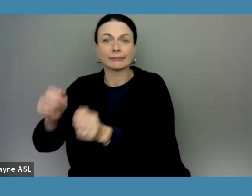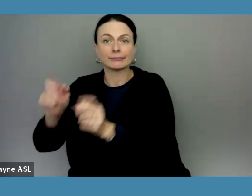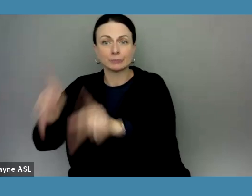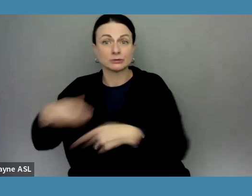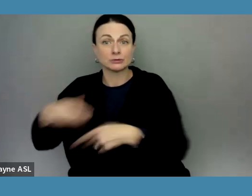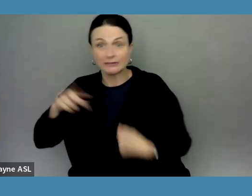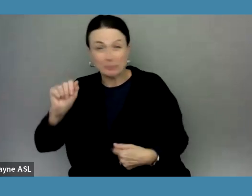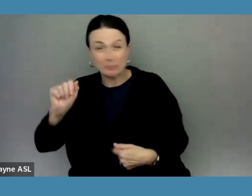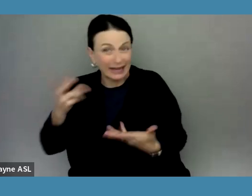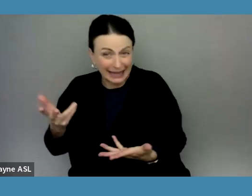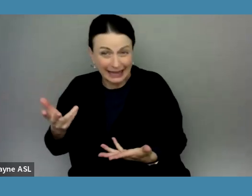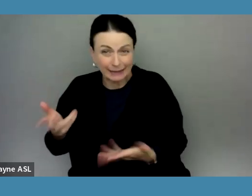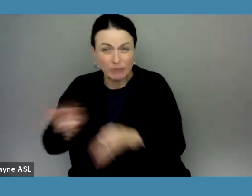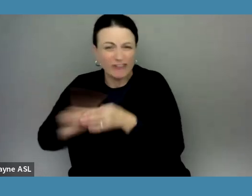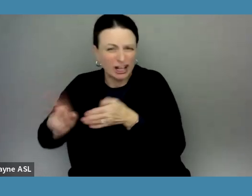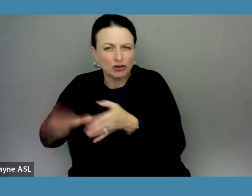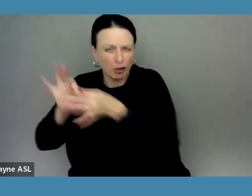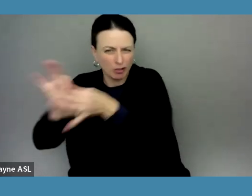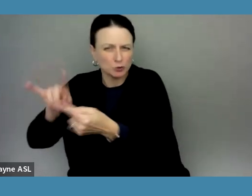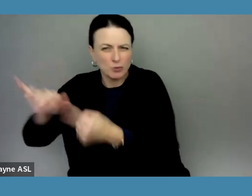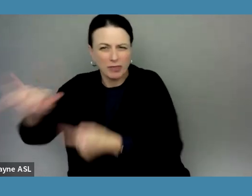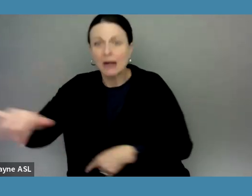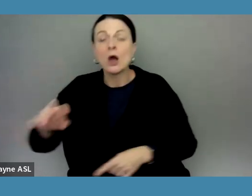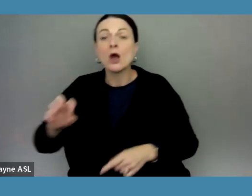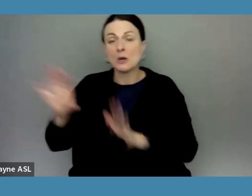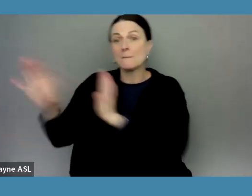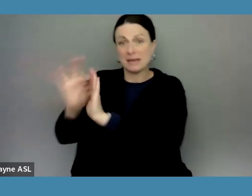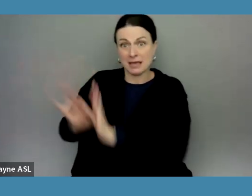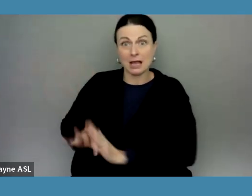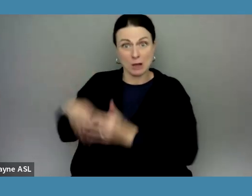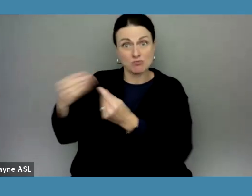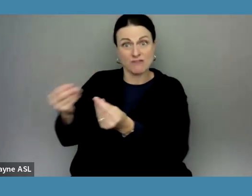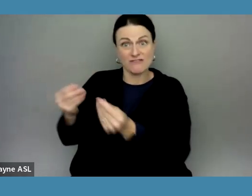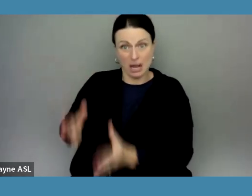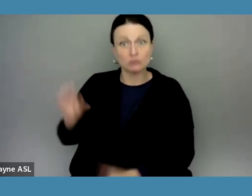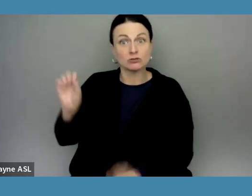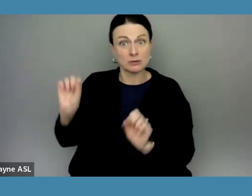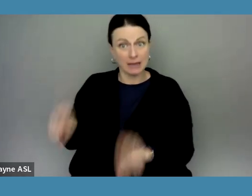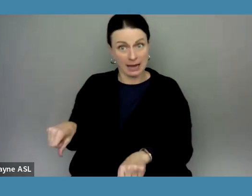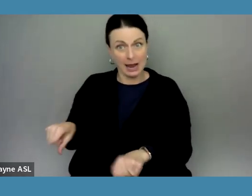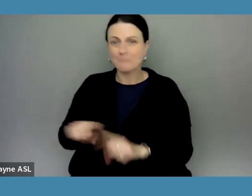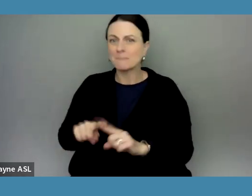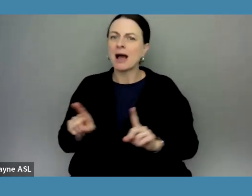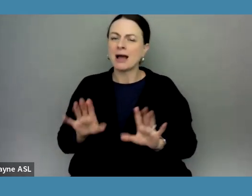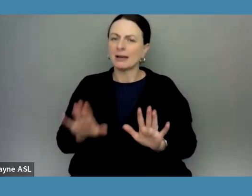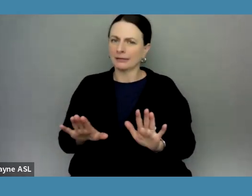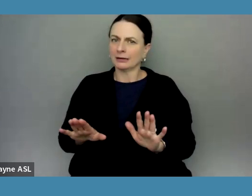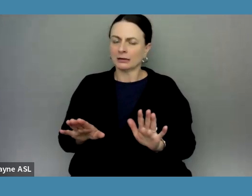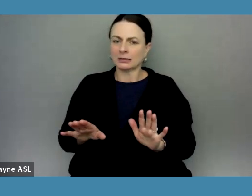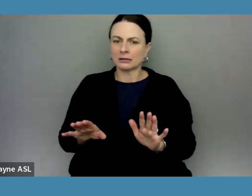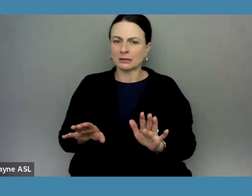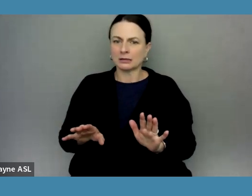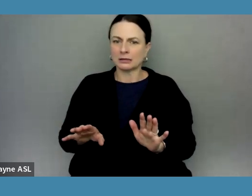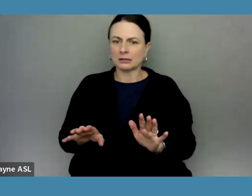so you can choose your providers, but you can't normally,